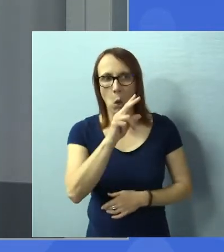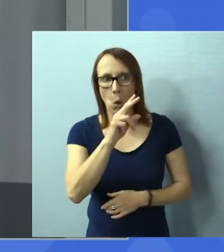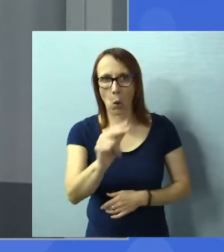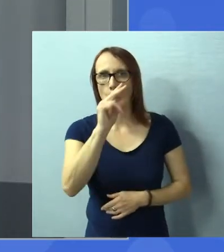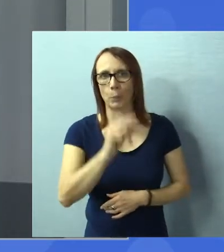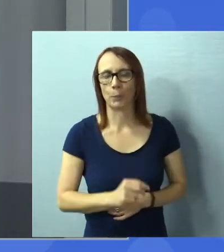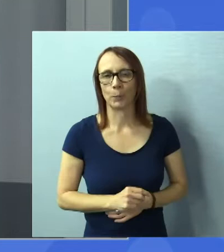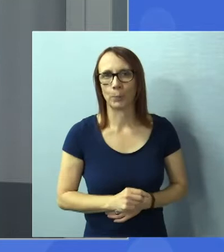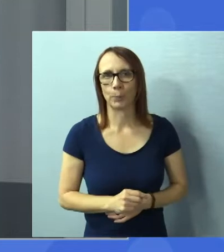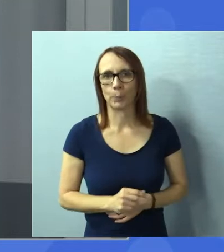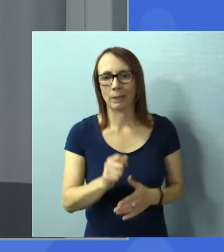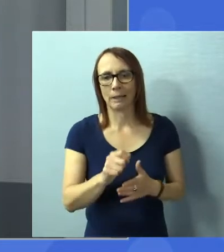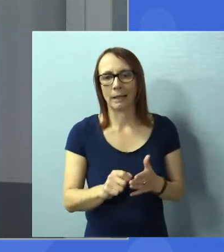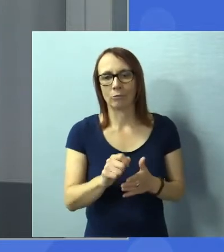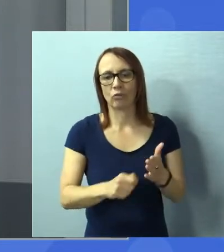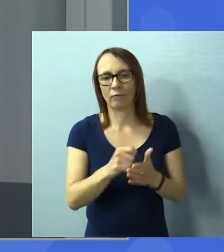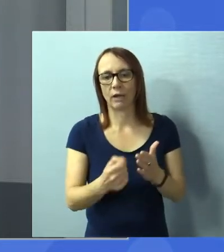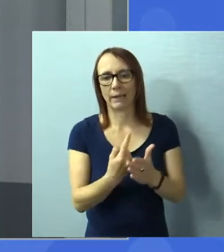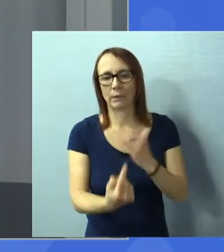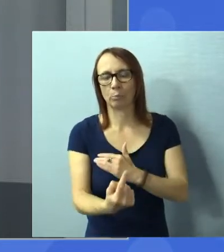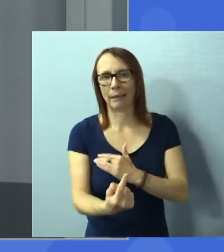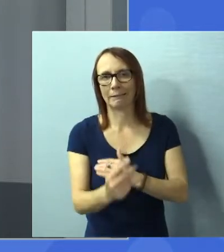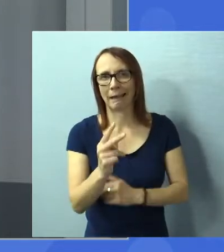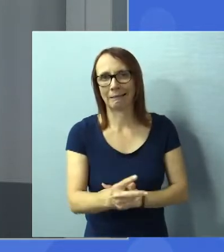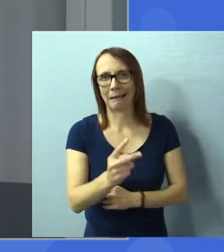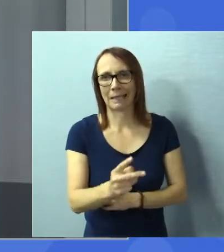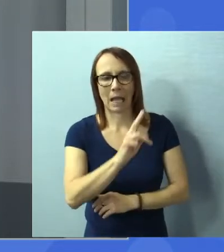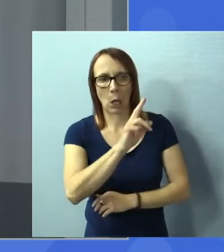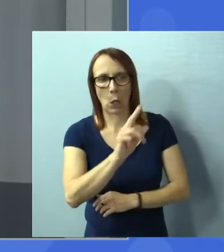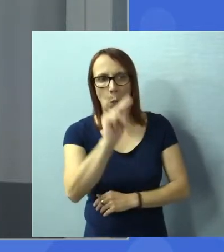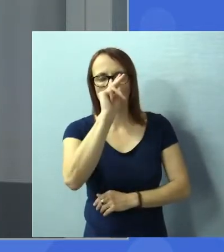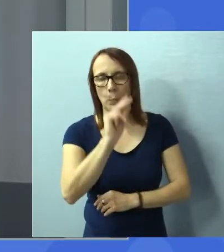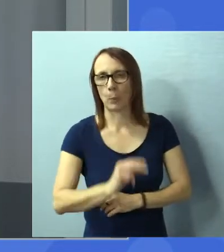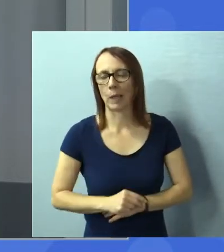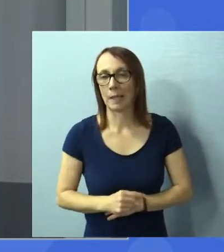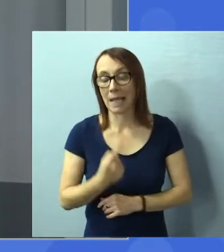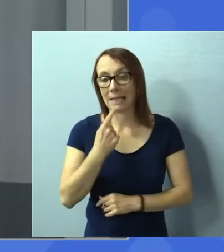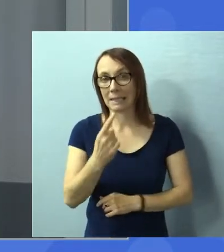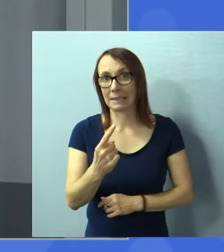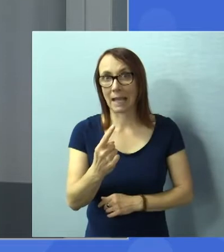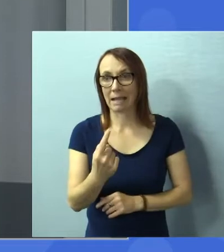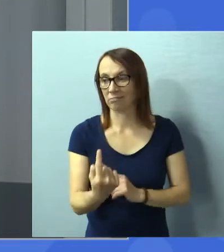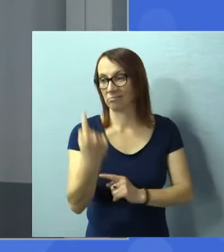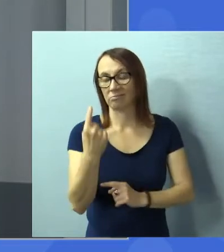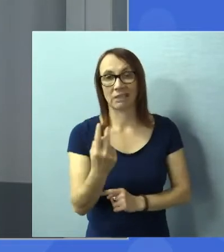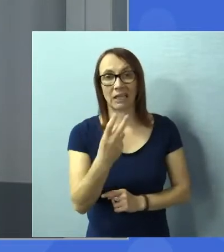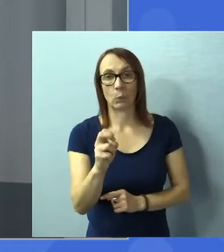that was short in detail but which said that the 2014 referendum was a once-in-a-generation referendum and that he would hold the